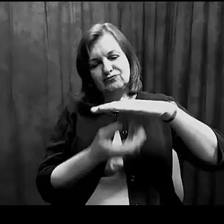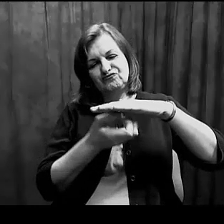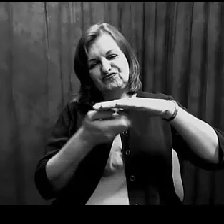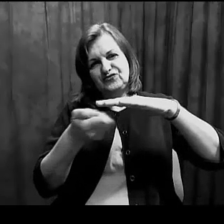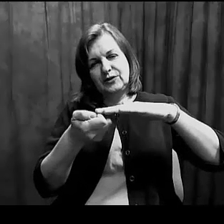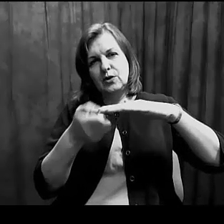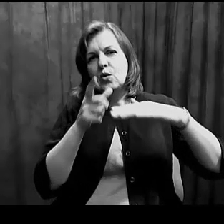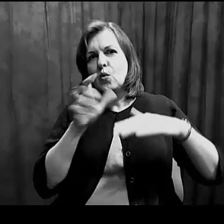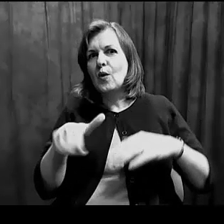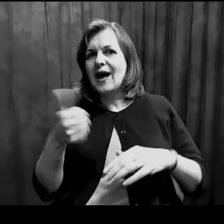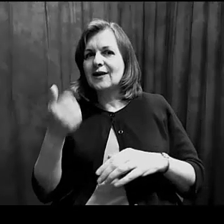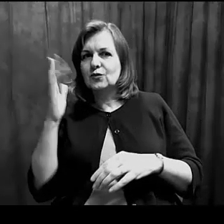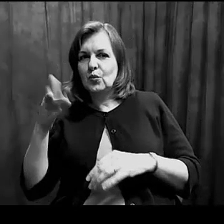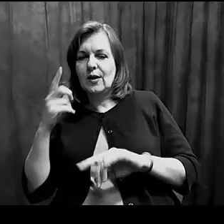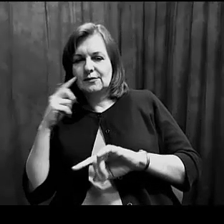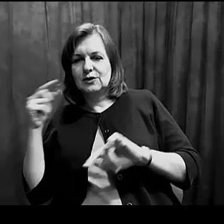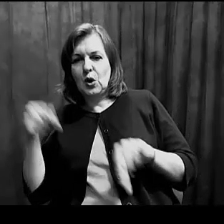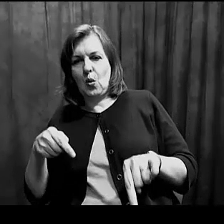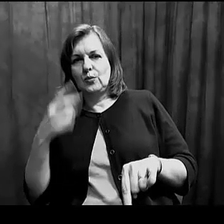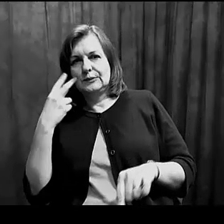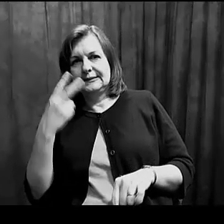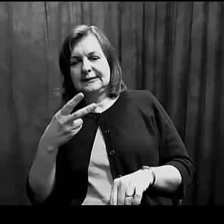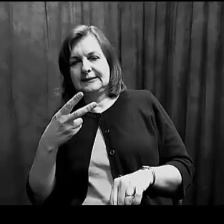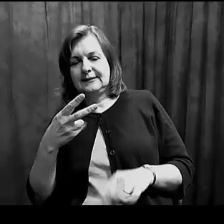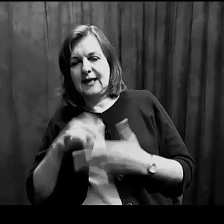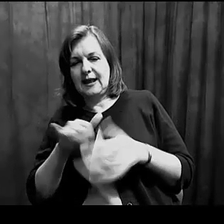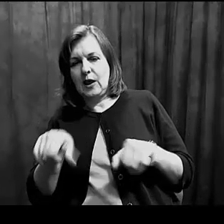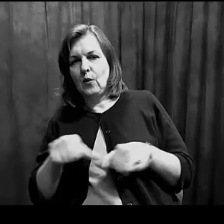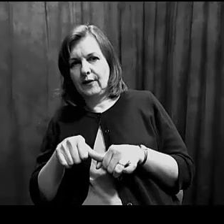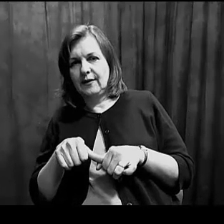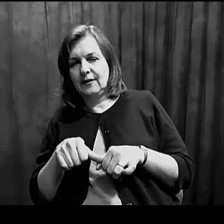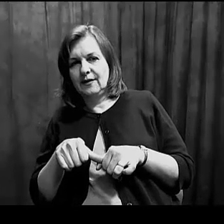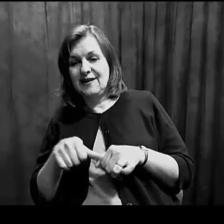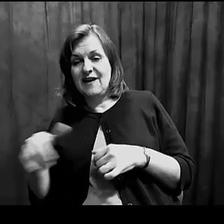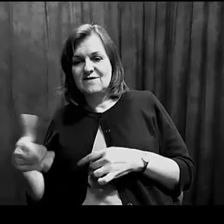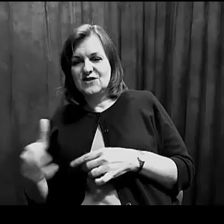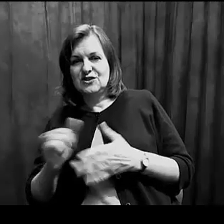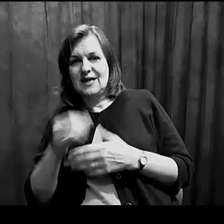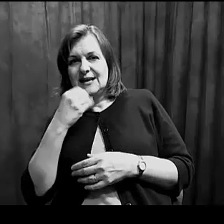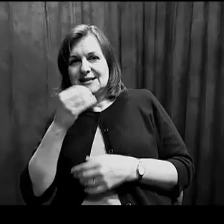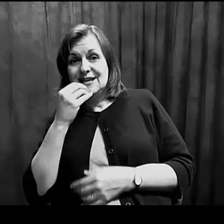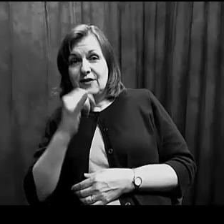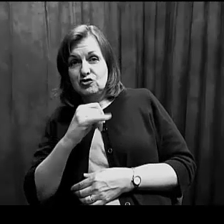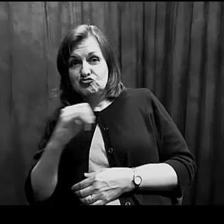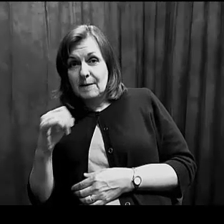and of course because all the shrimp are eating on the underside of the ice - who else do you think is gonna eat here??